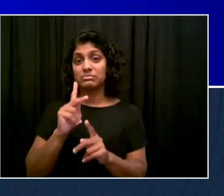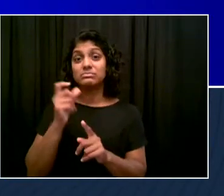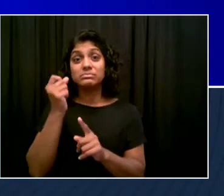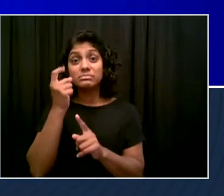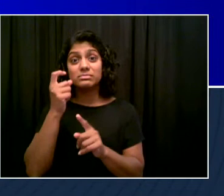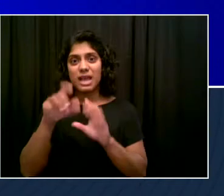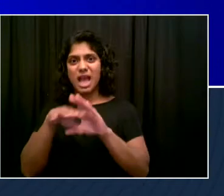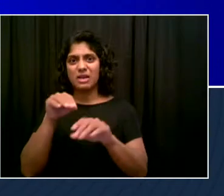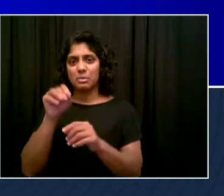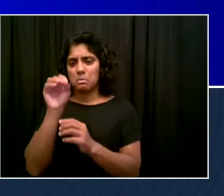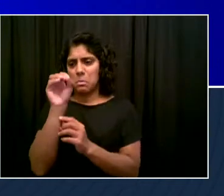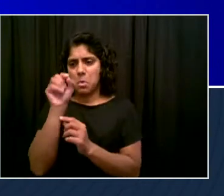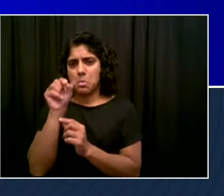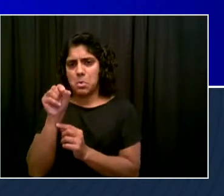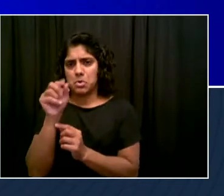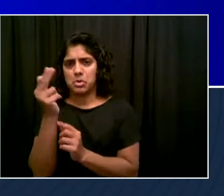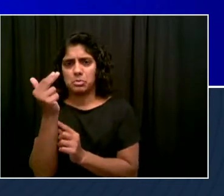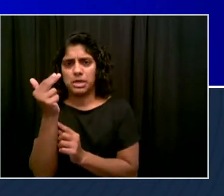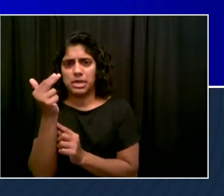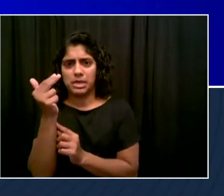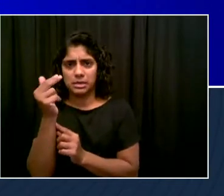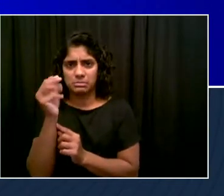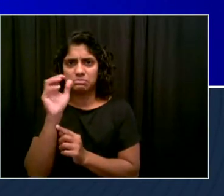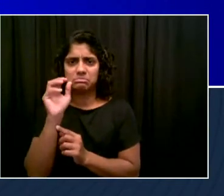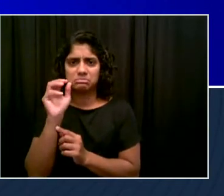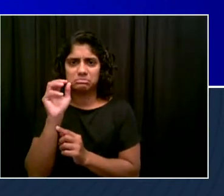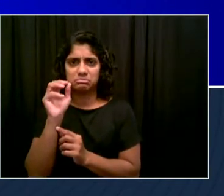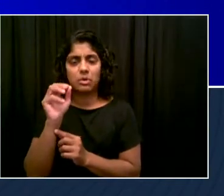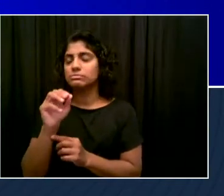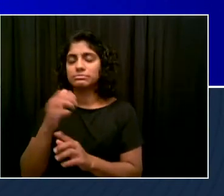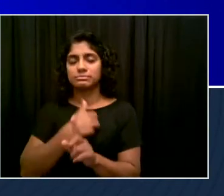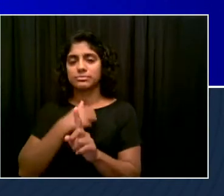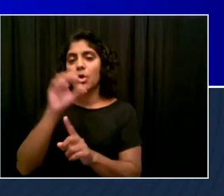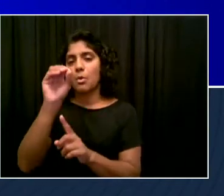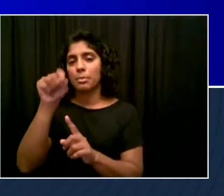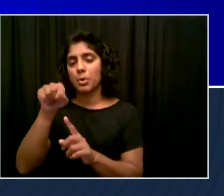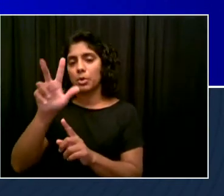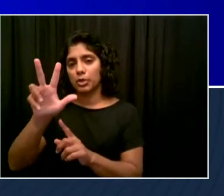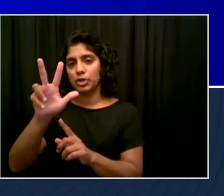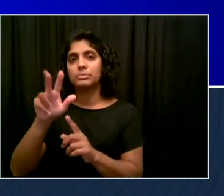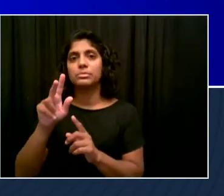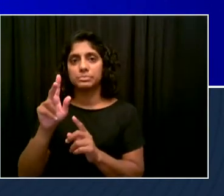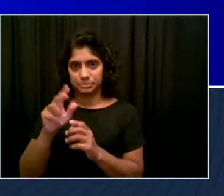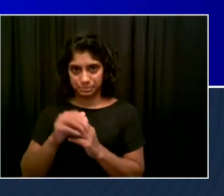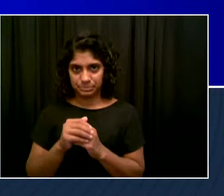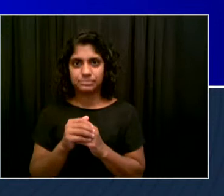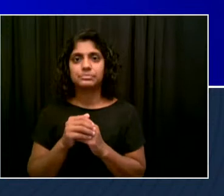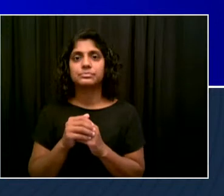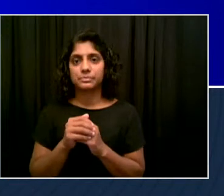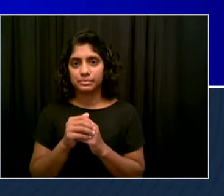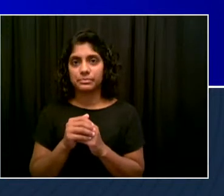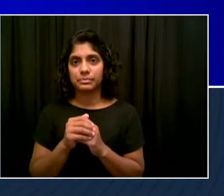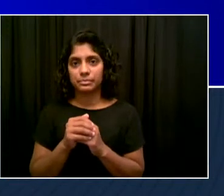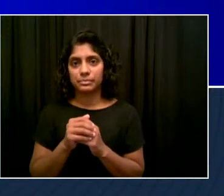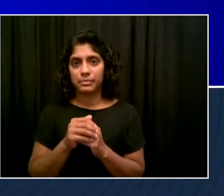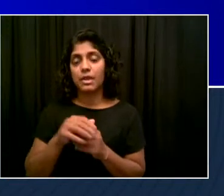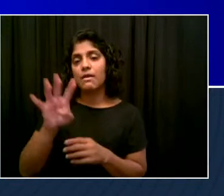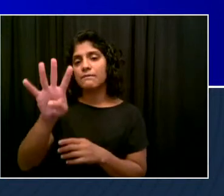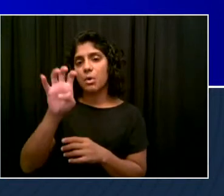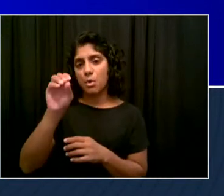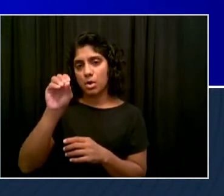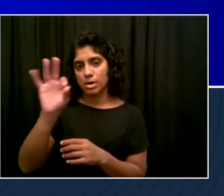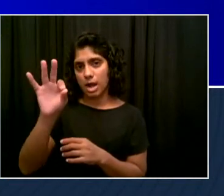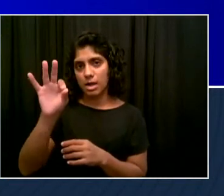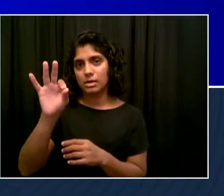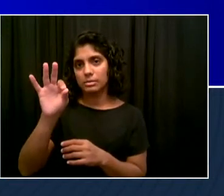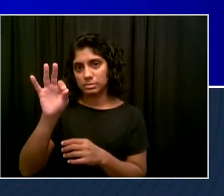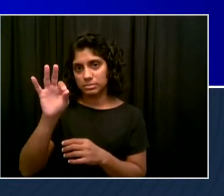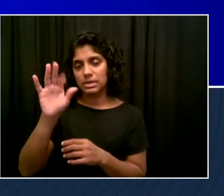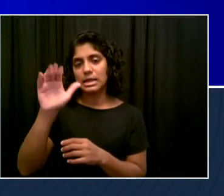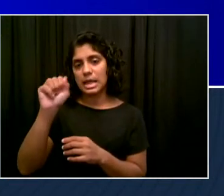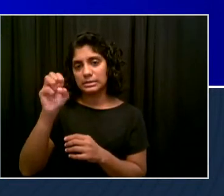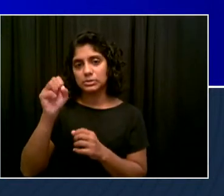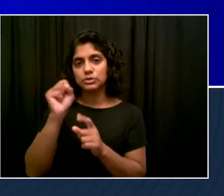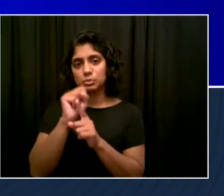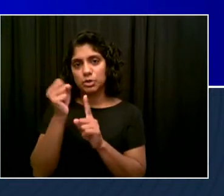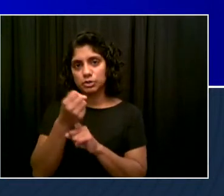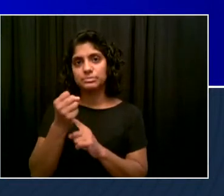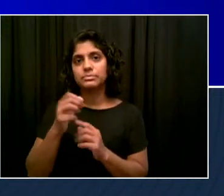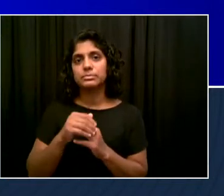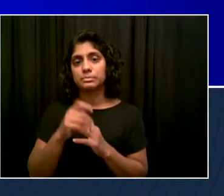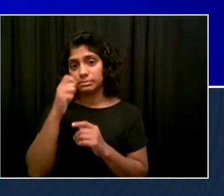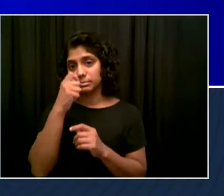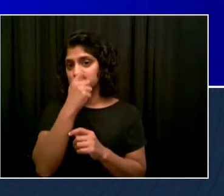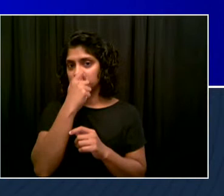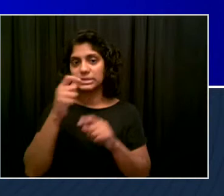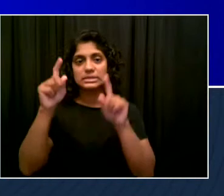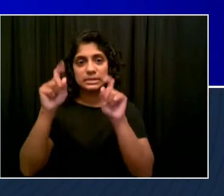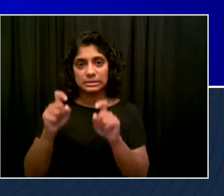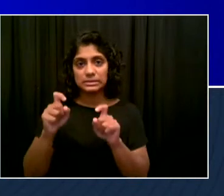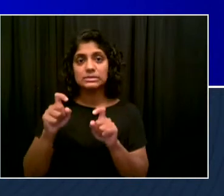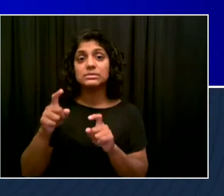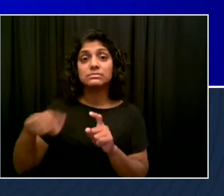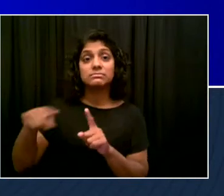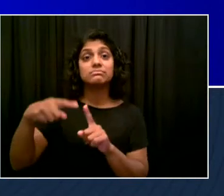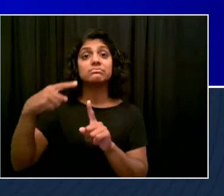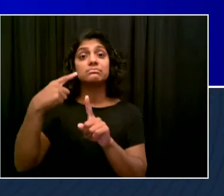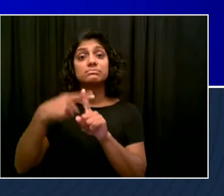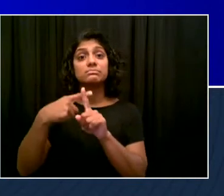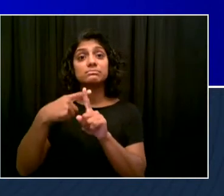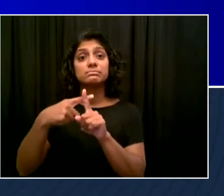RATE PER 100,000